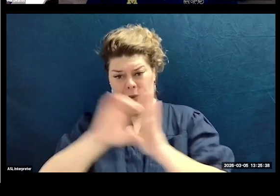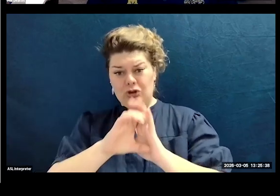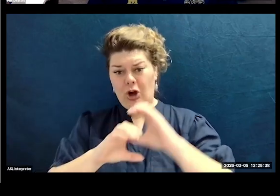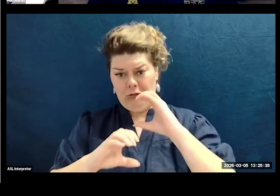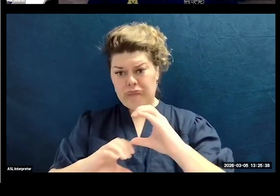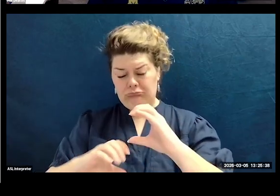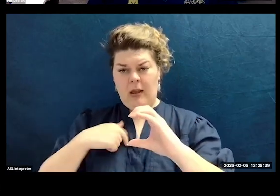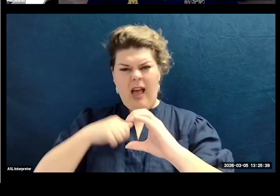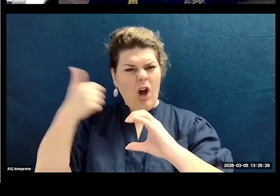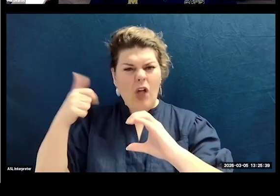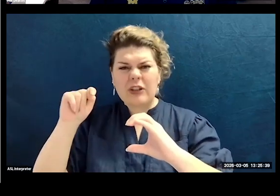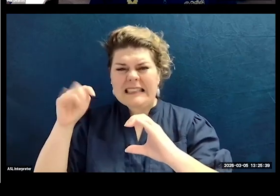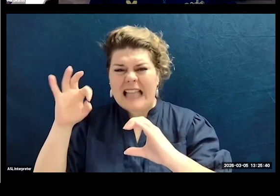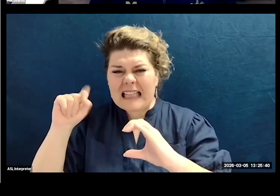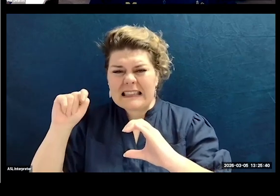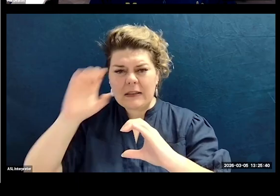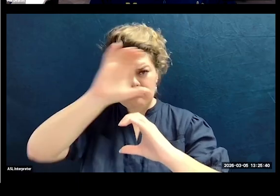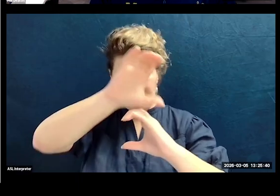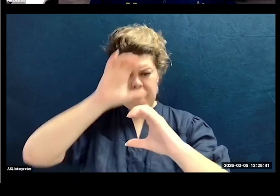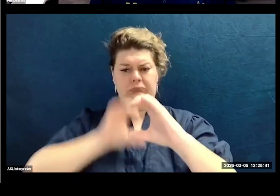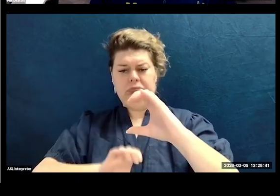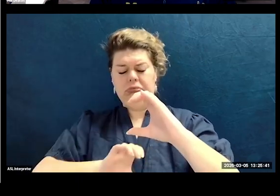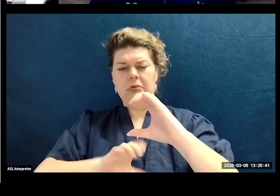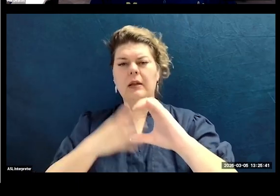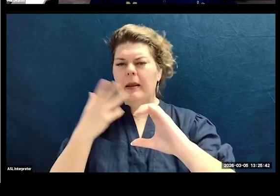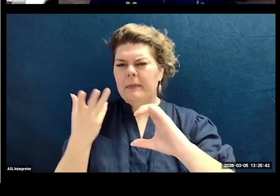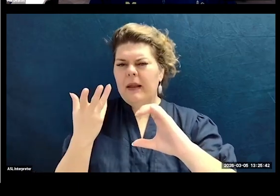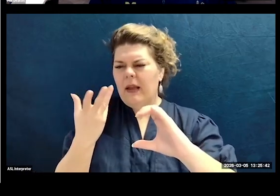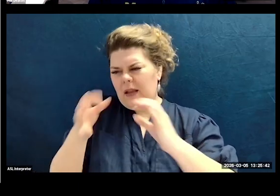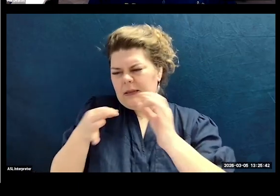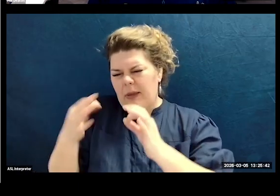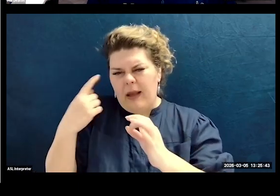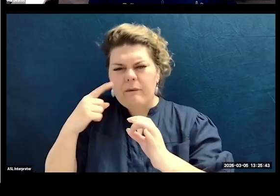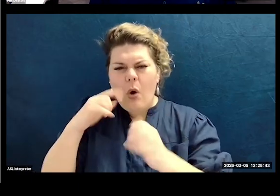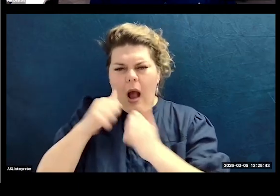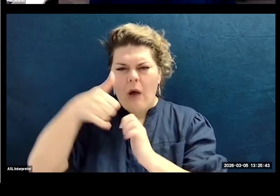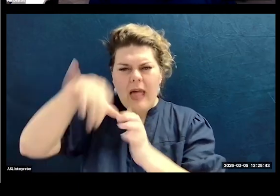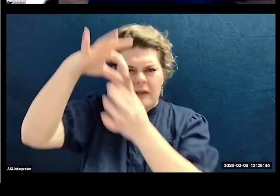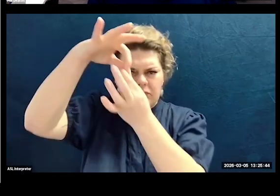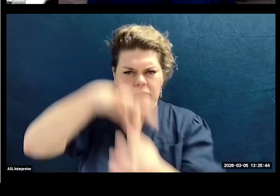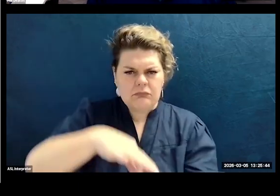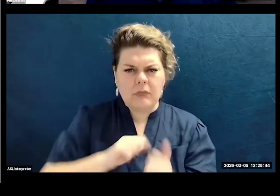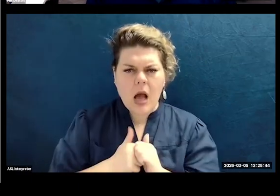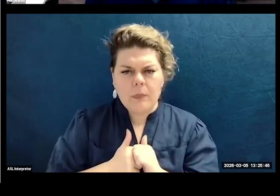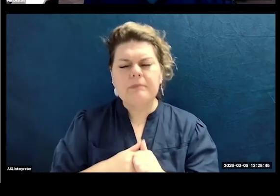which may also help provide a more clear description. So, I answered that one.